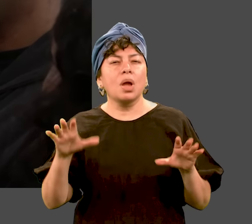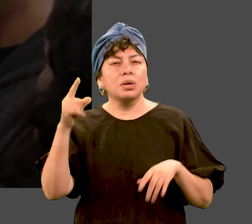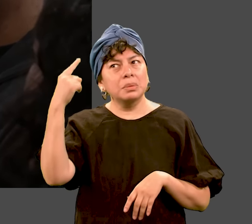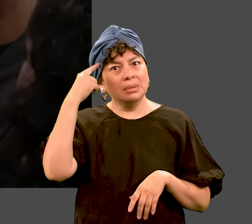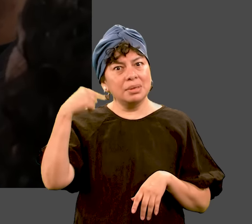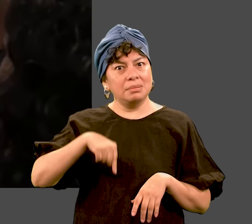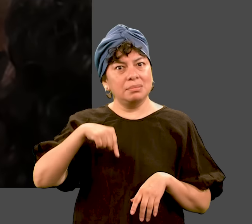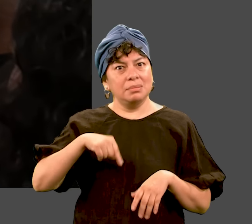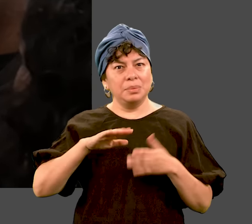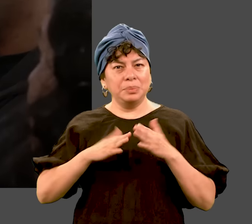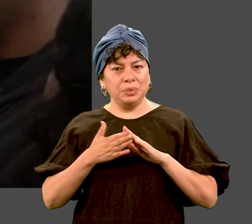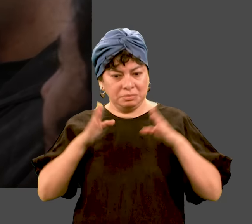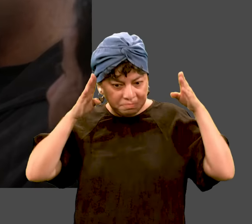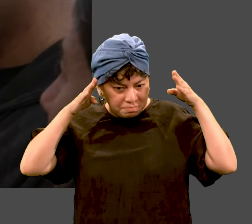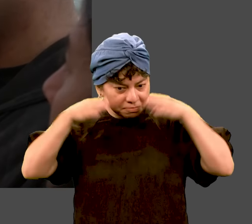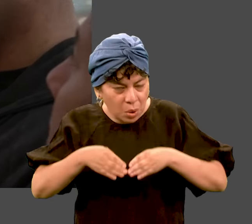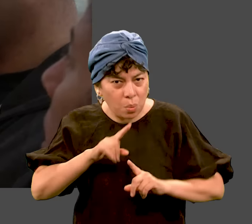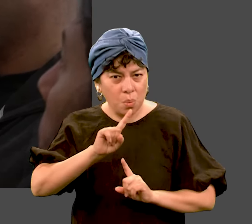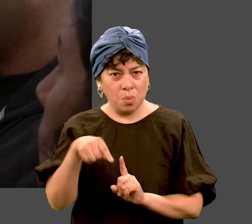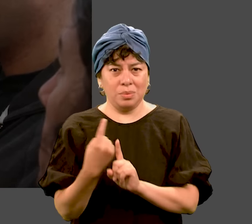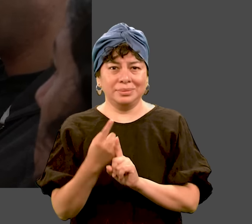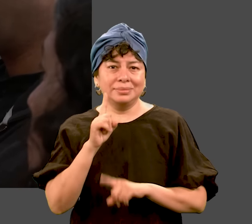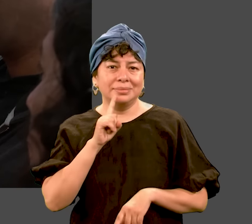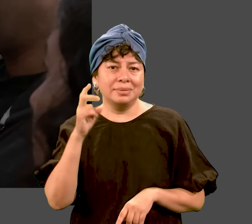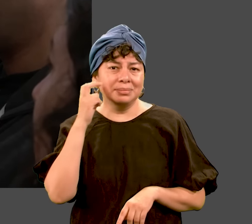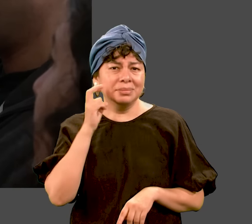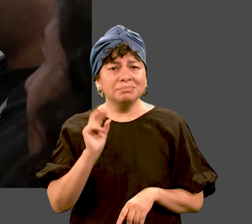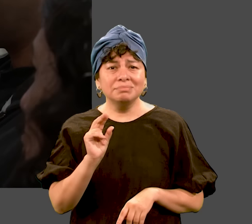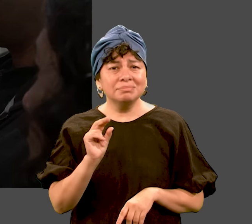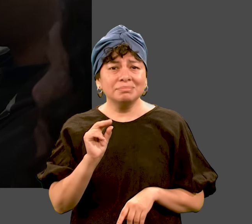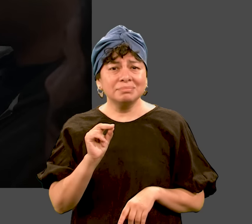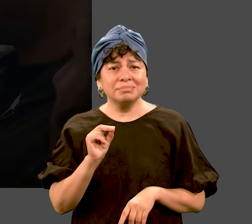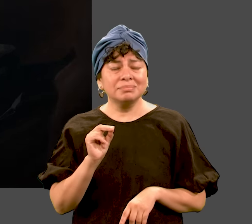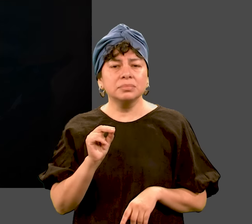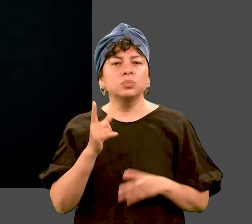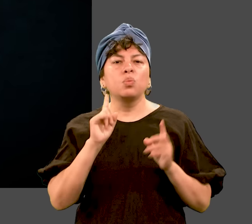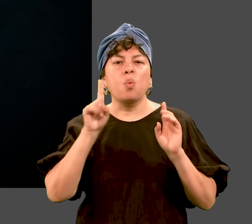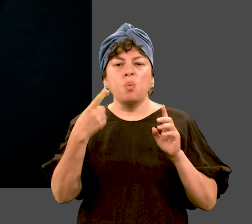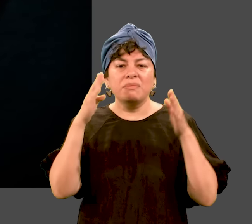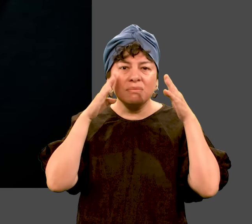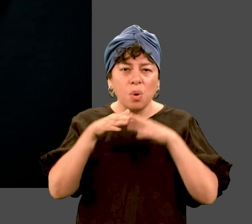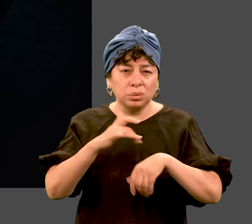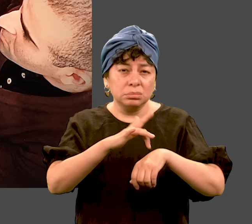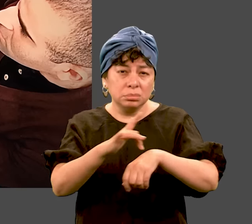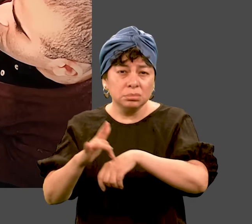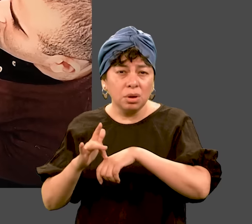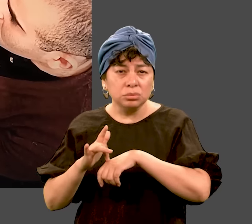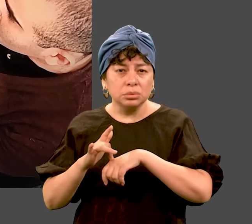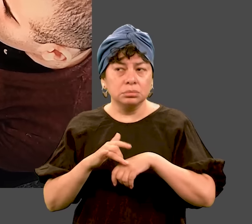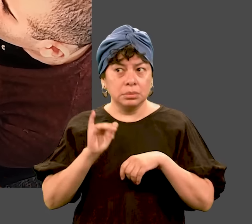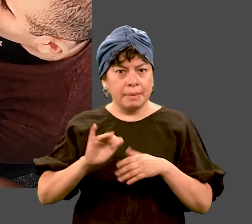is centered around DeafBlind people. It’s not; it’s a community centered around touch, around Protactile norms and anyone can adopt